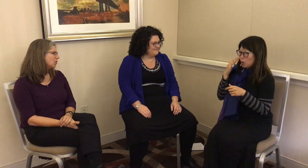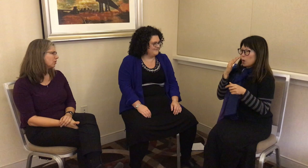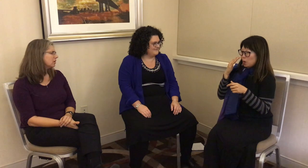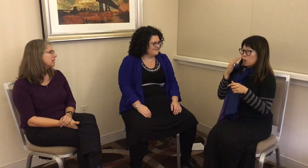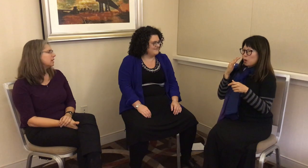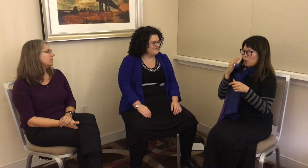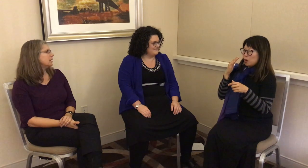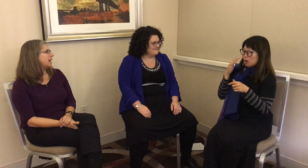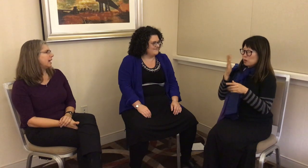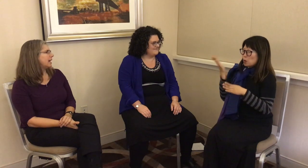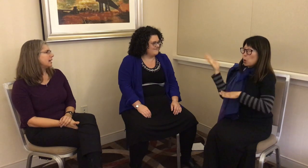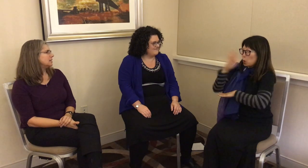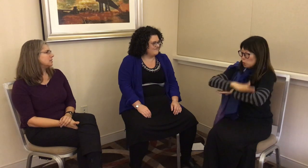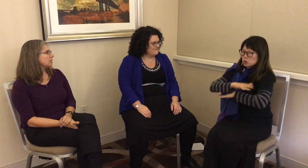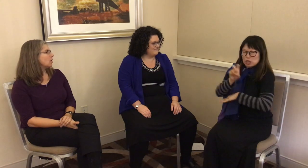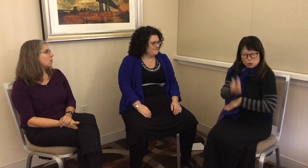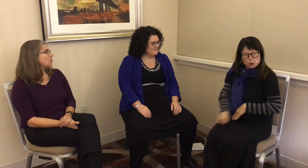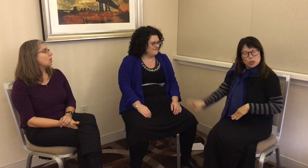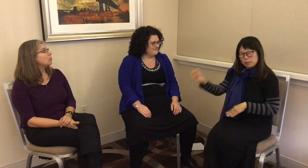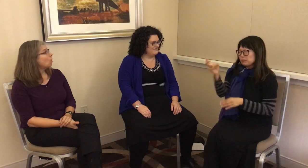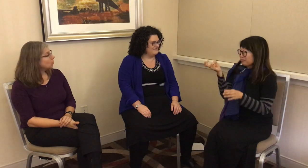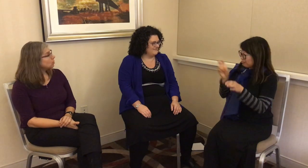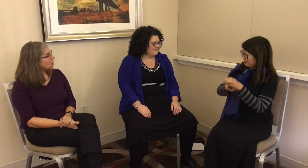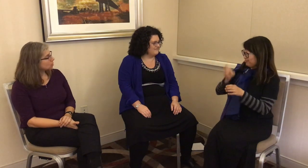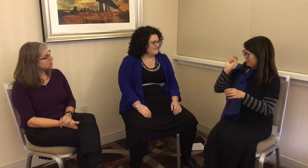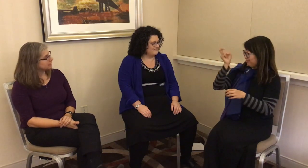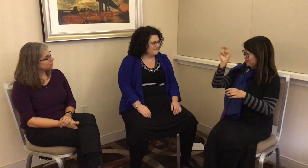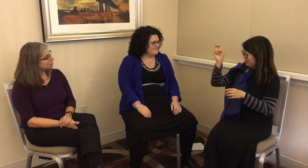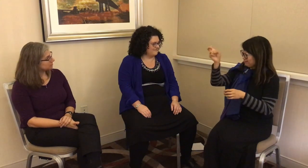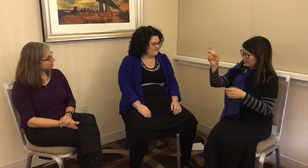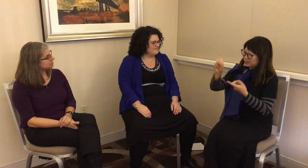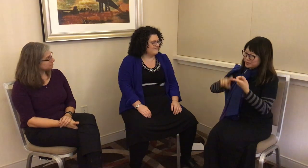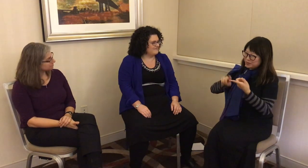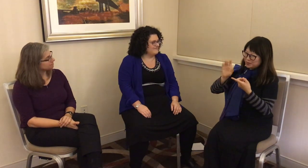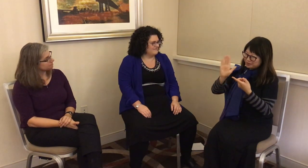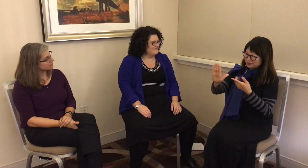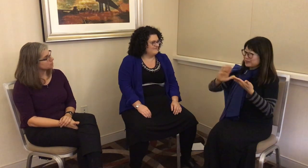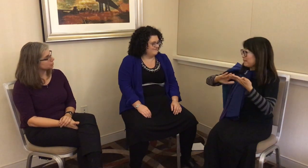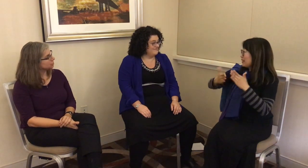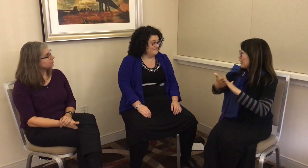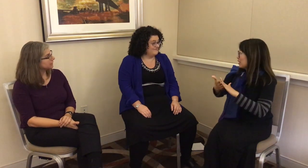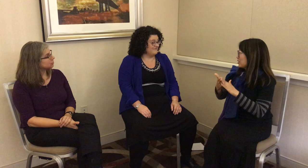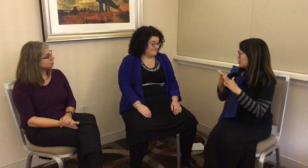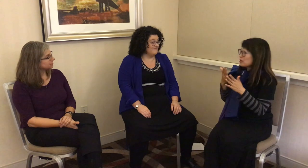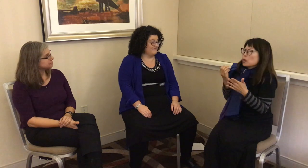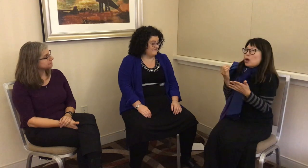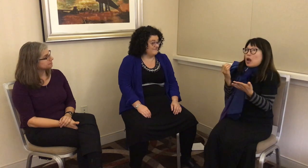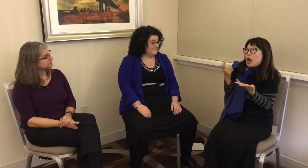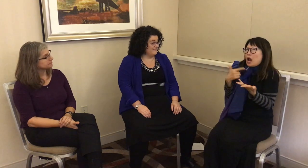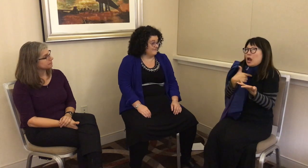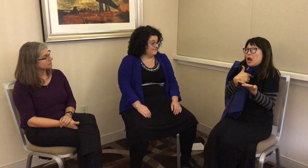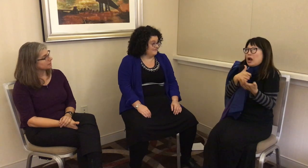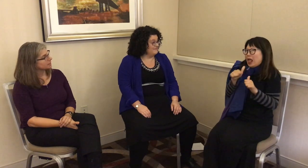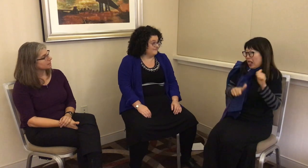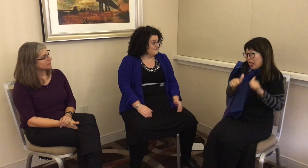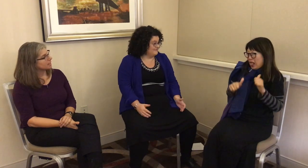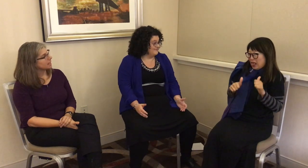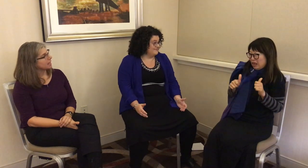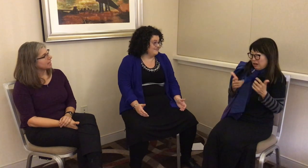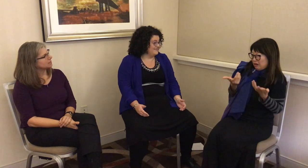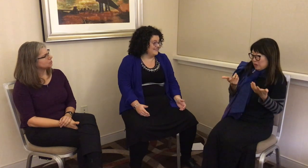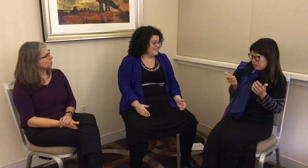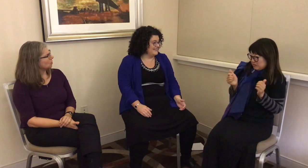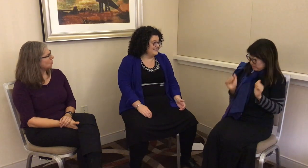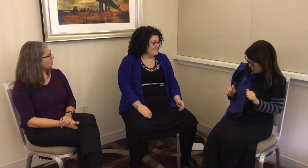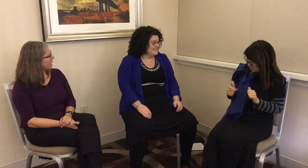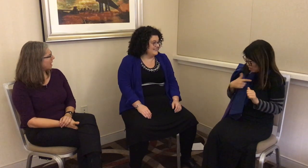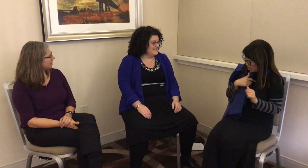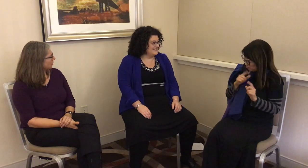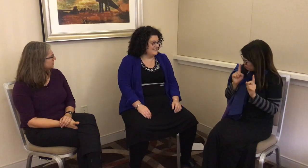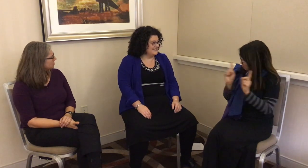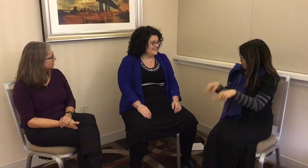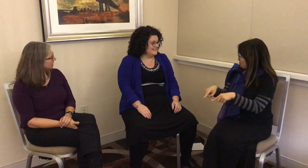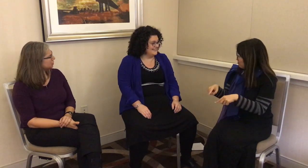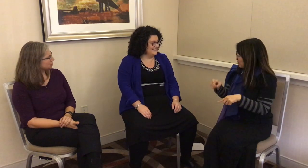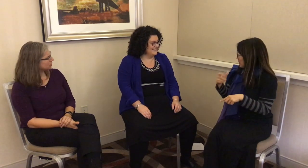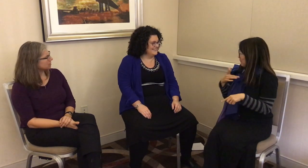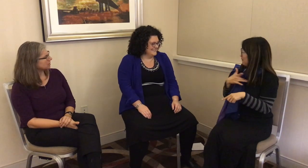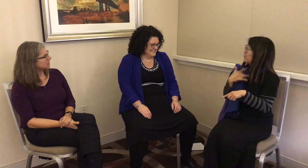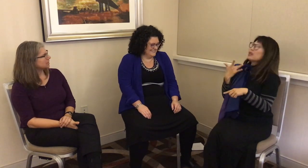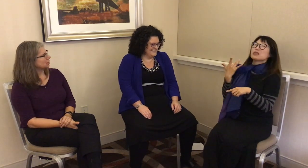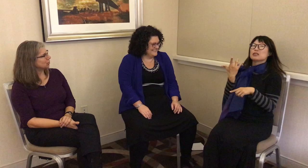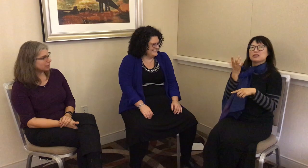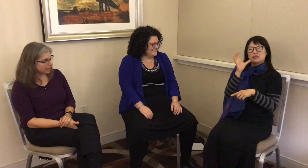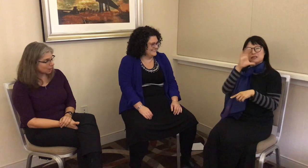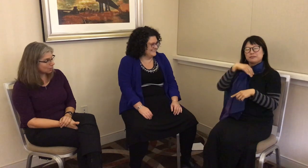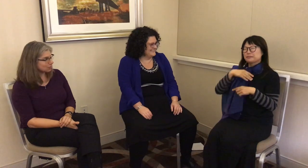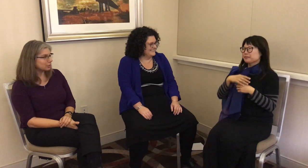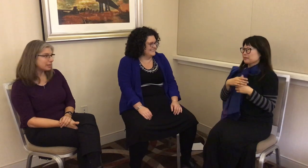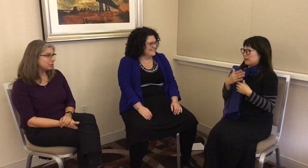and go a whole-day trip to the village. I wasn’t really sure, could I go? Could